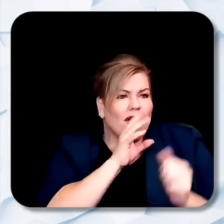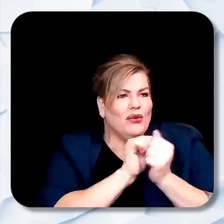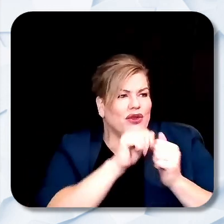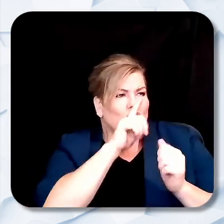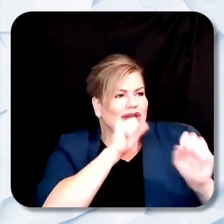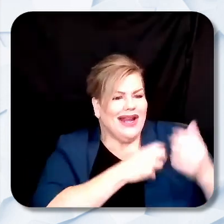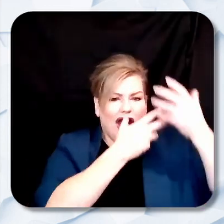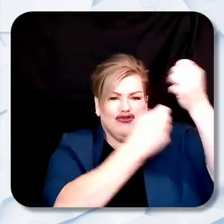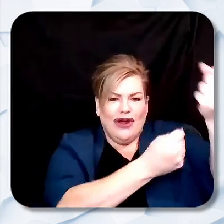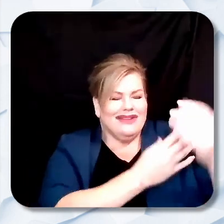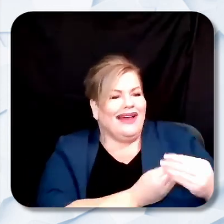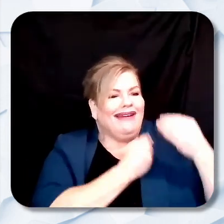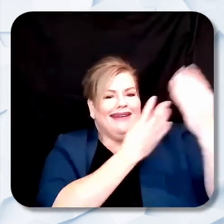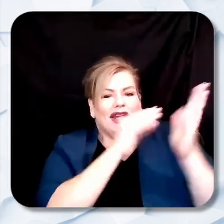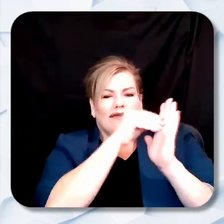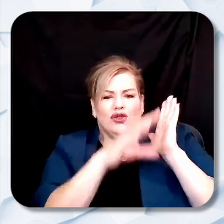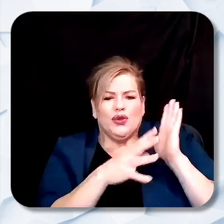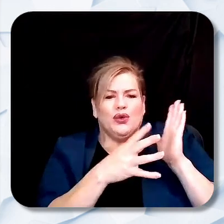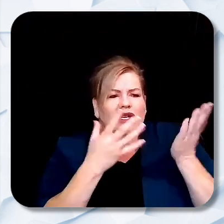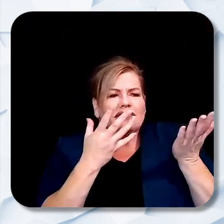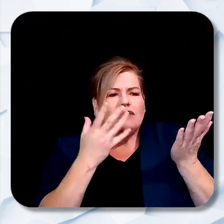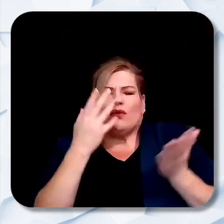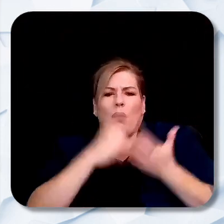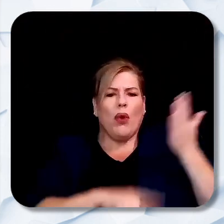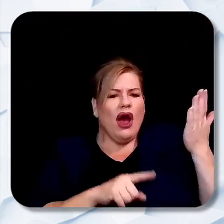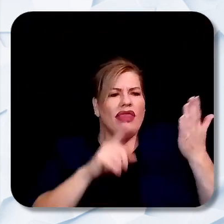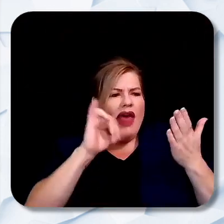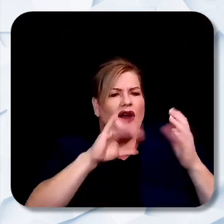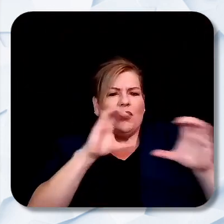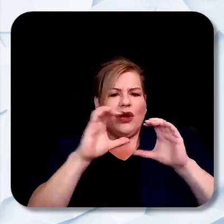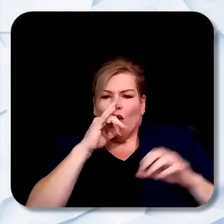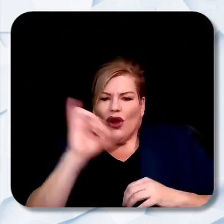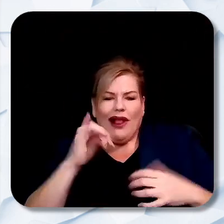students the tools on what that communication looks like. And as I mentioned, this is also